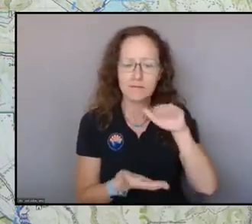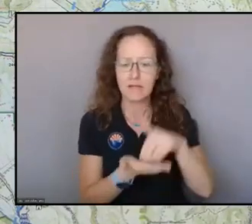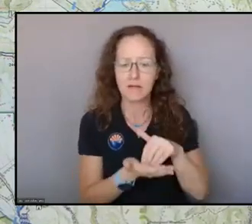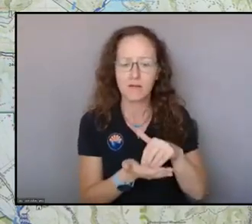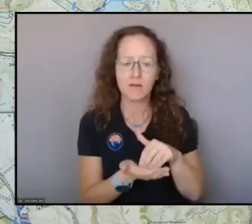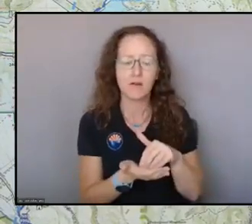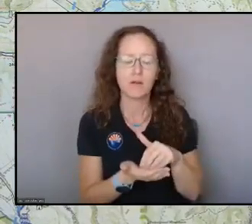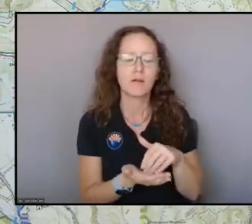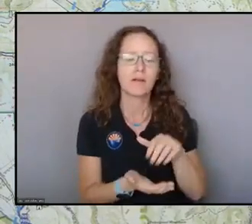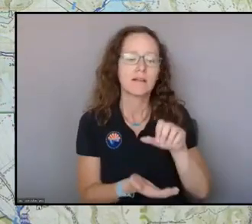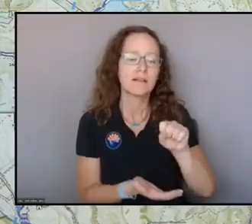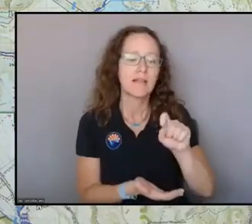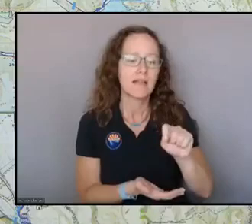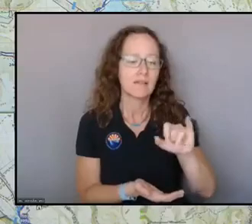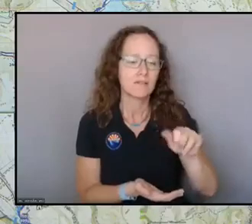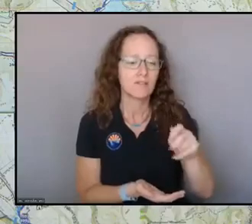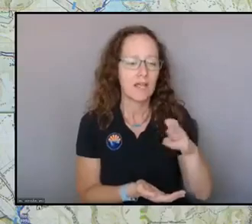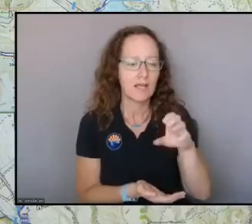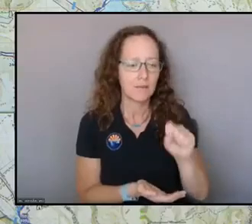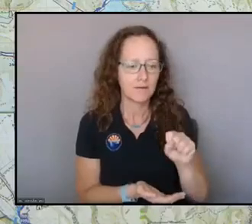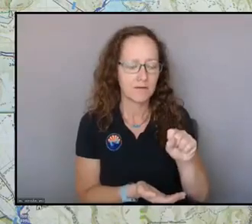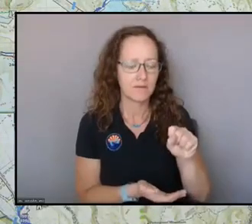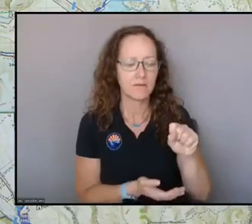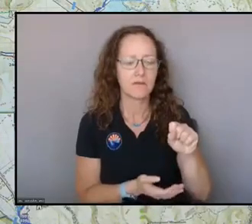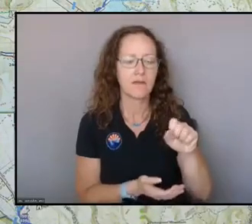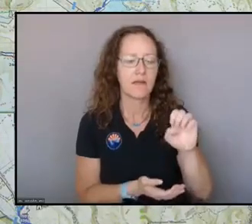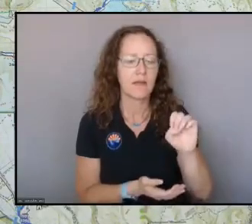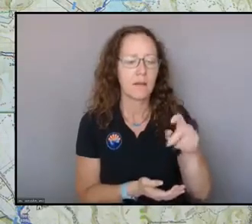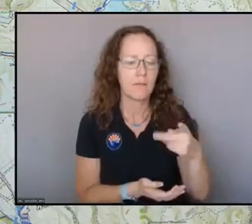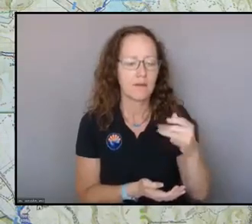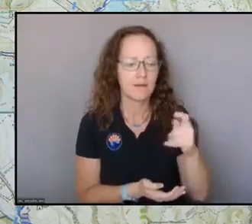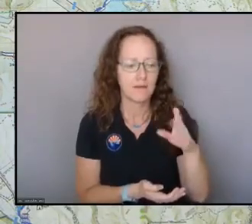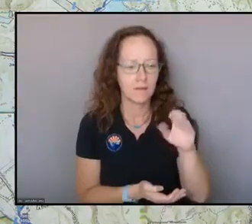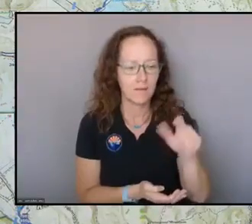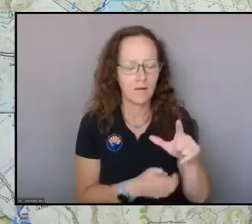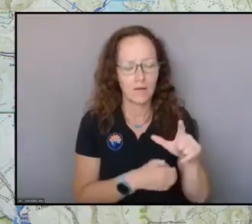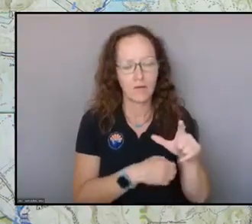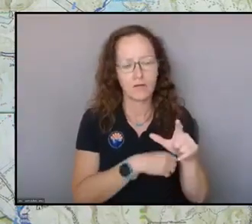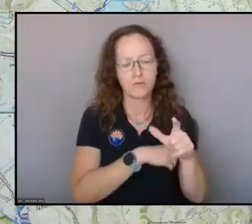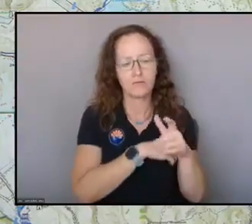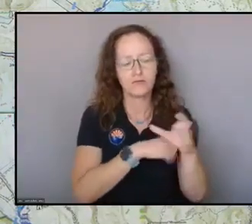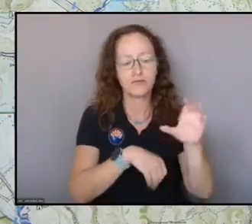CENTER. THEY HAVE BEEN ORGANIZING MEALS THREE TIMES A